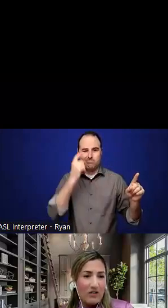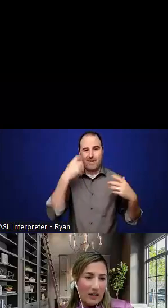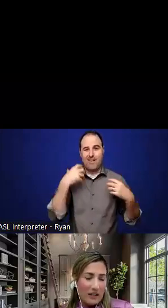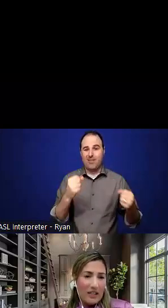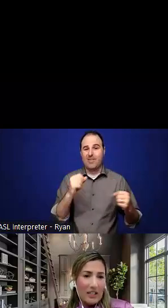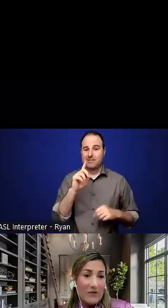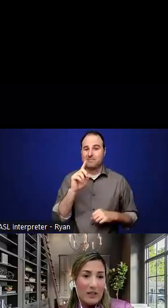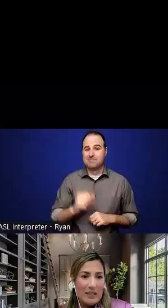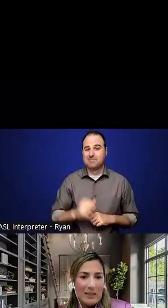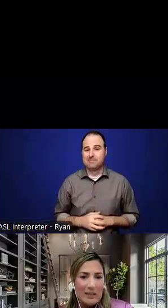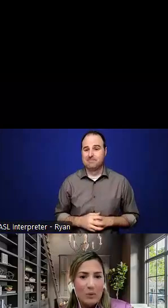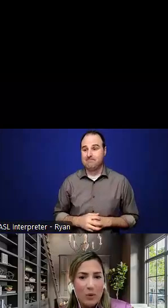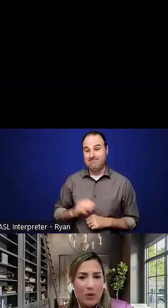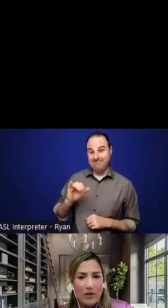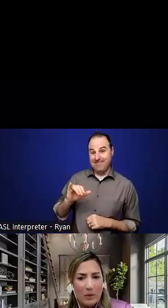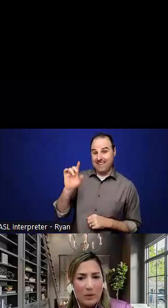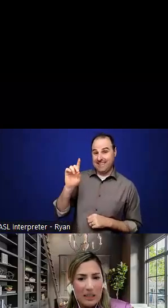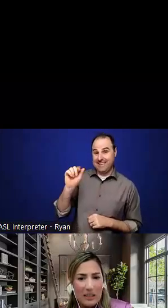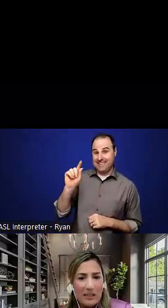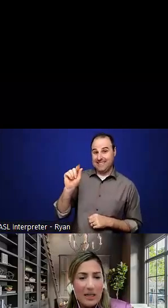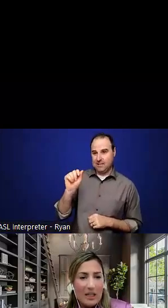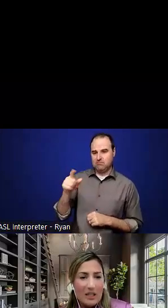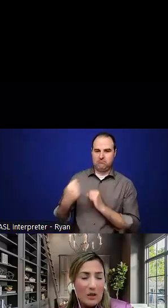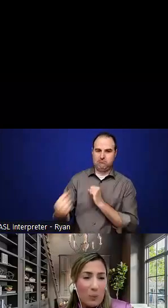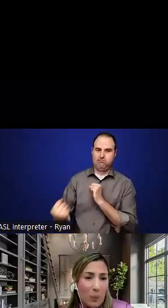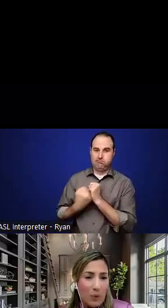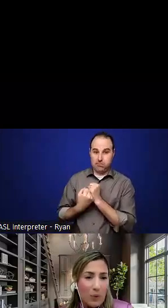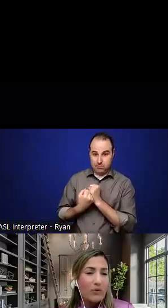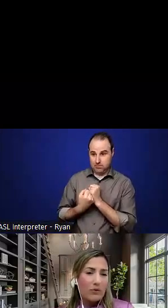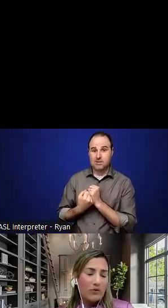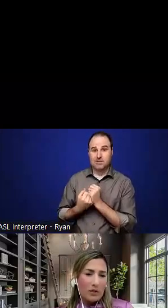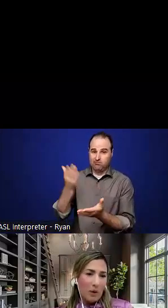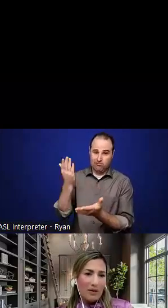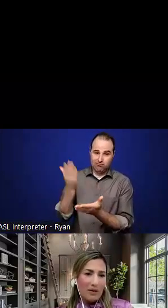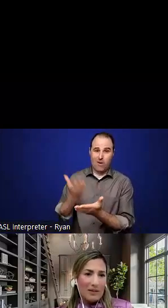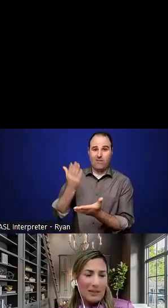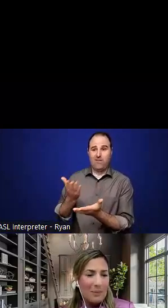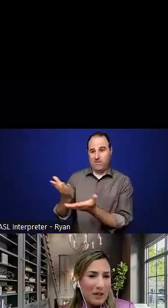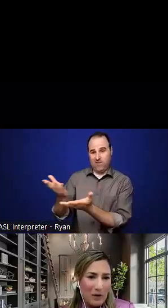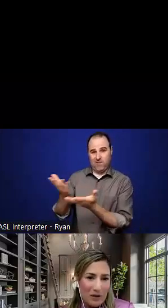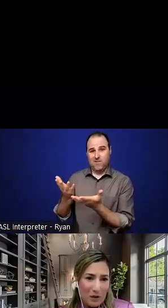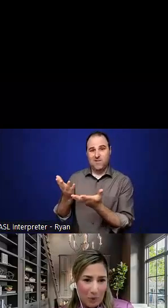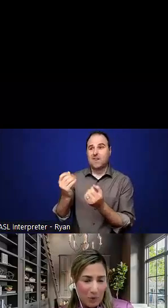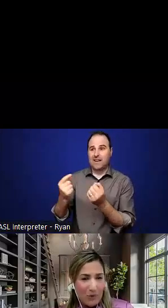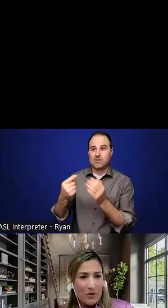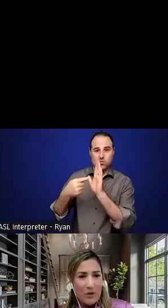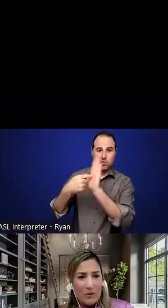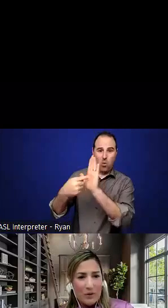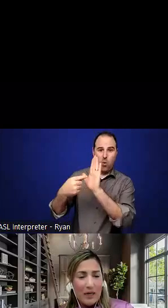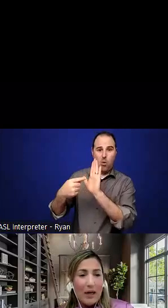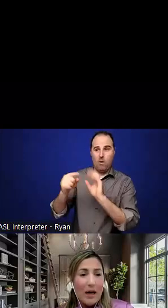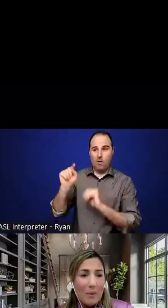finally gives us that support that we need to prove to policy makers to prove to those